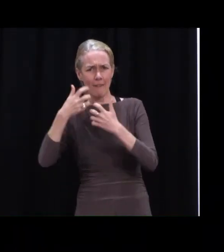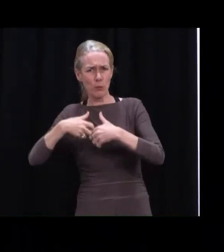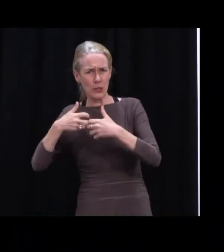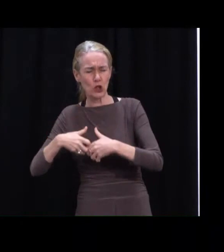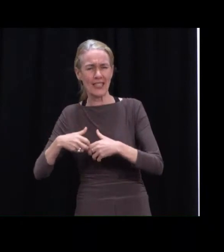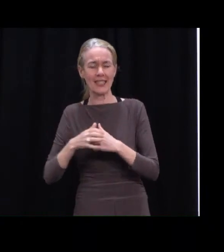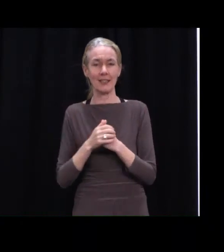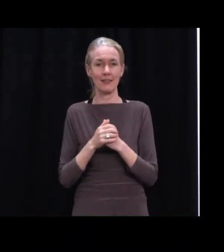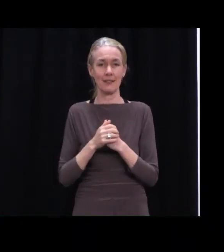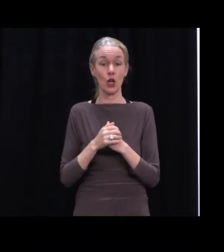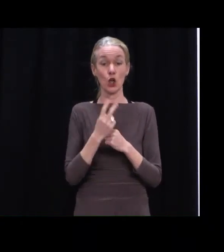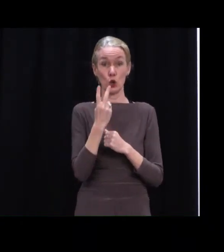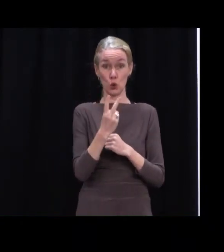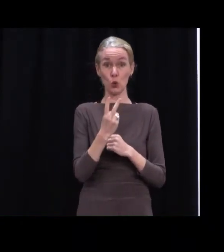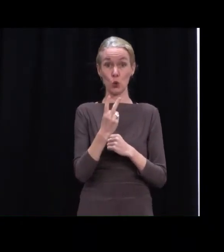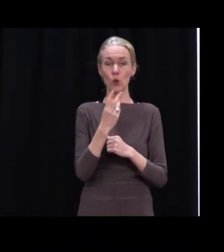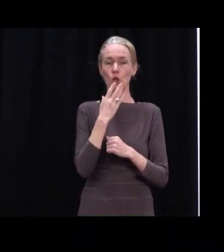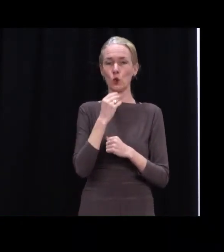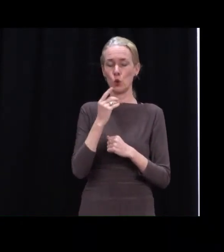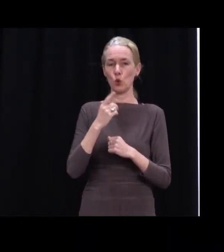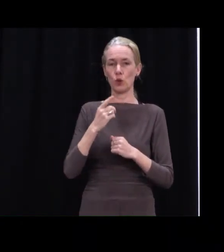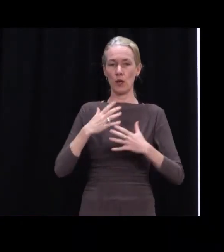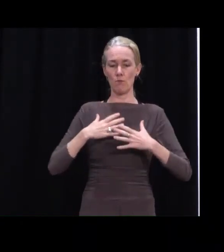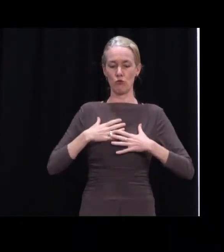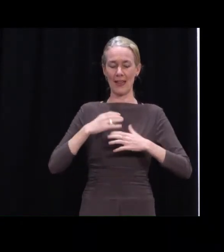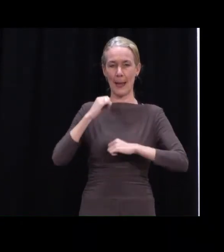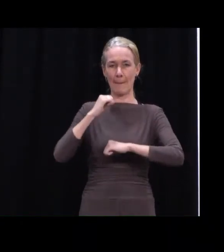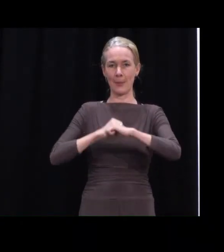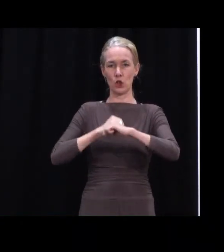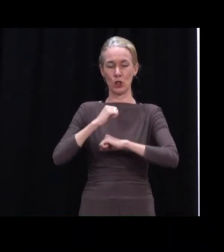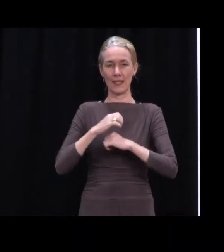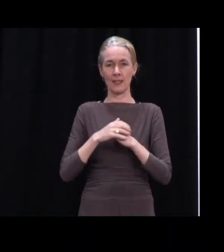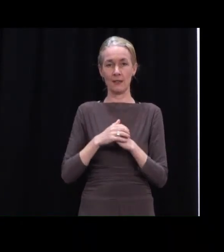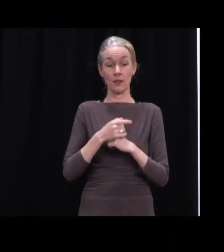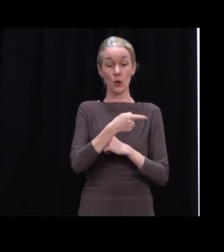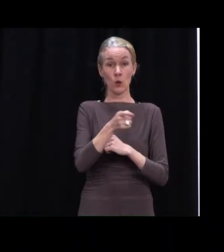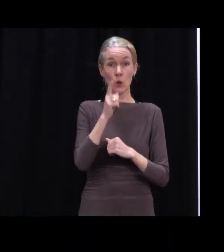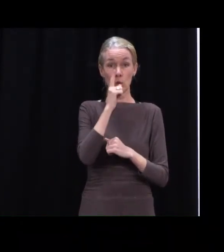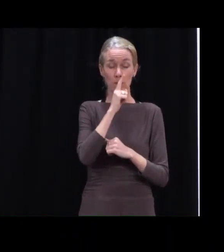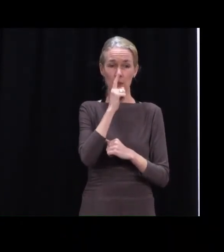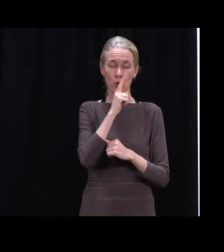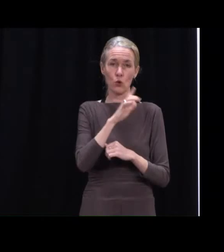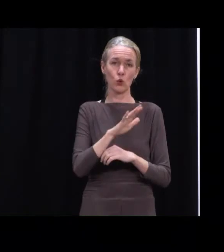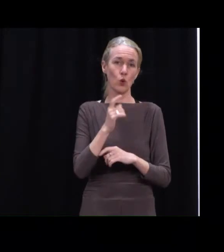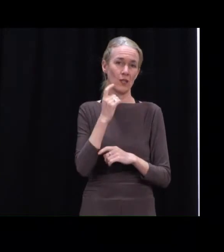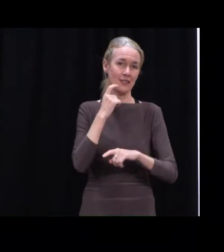including eight in the ICU or high dependency unit, of those